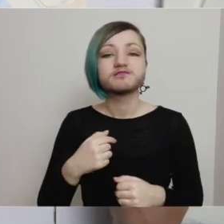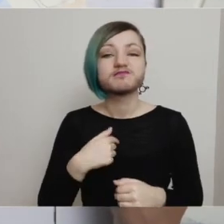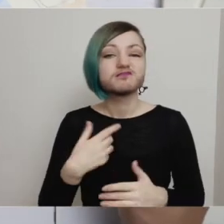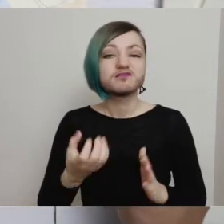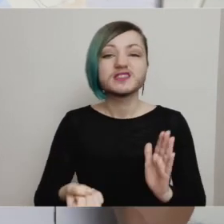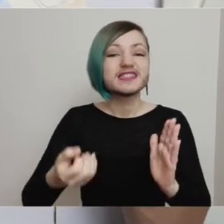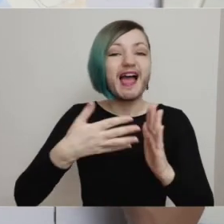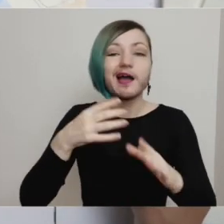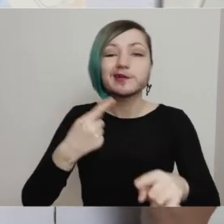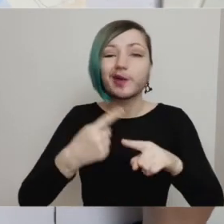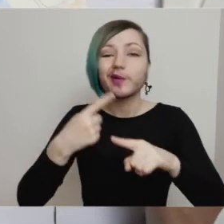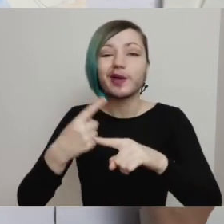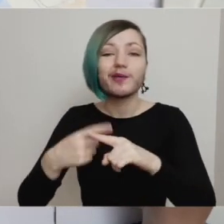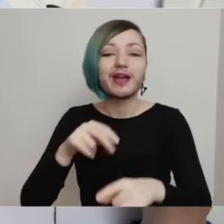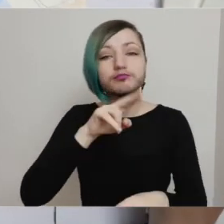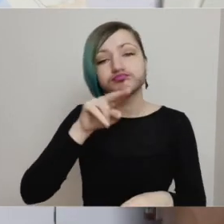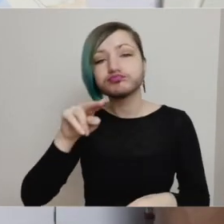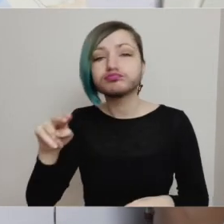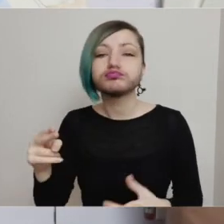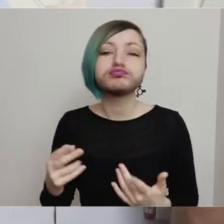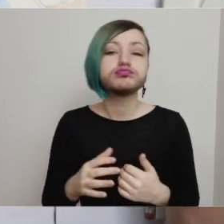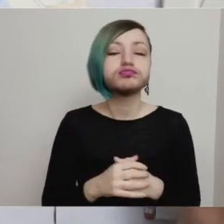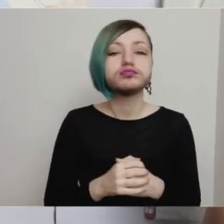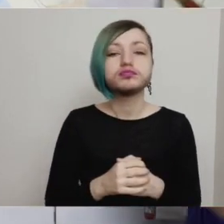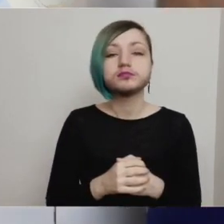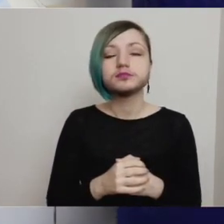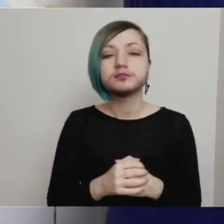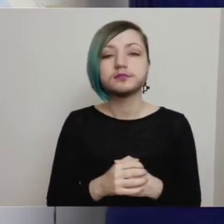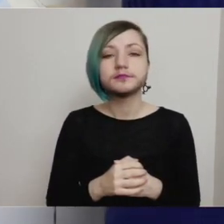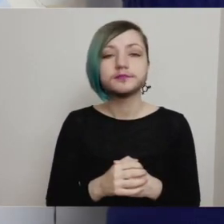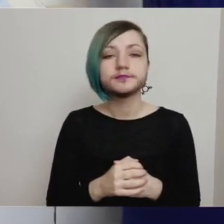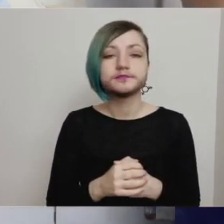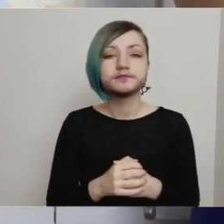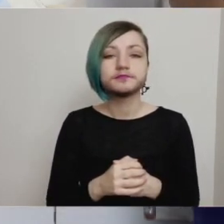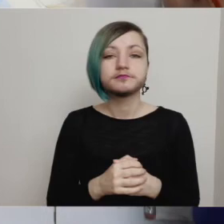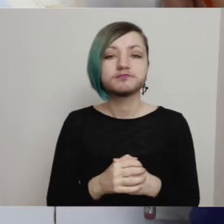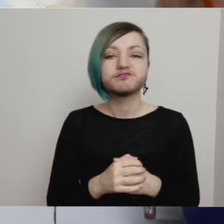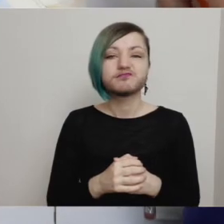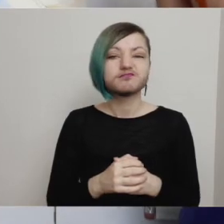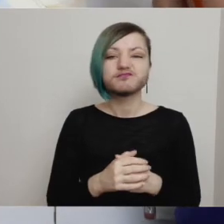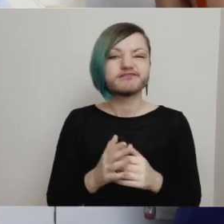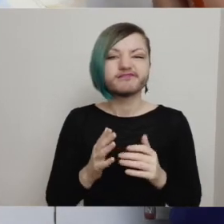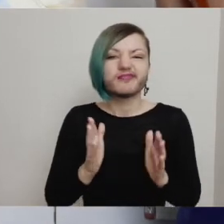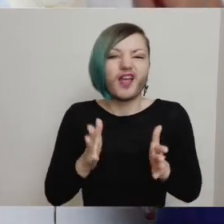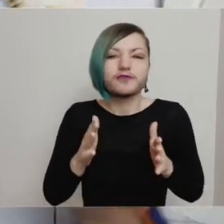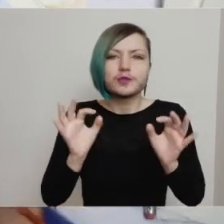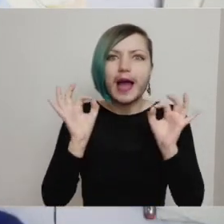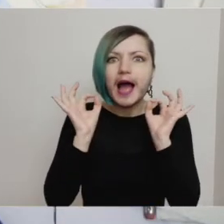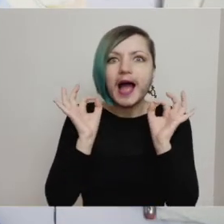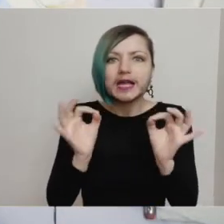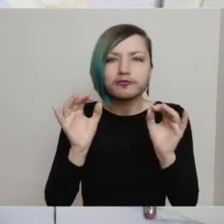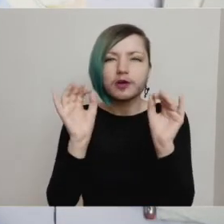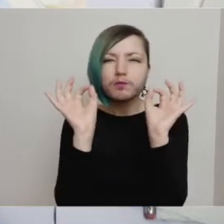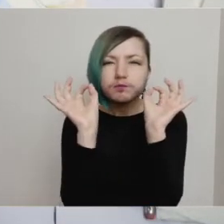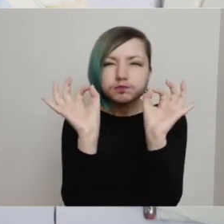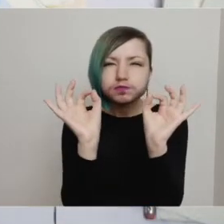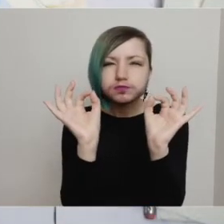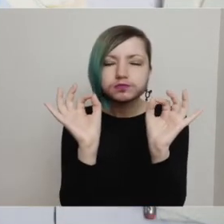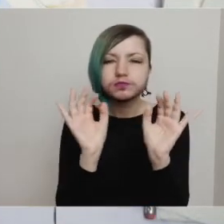quickly i'm not worried about this being accurate in any way I just want to have some patterns